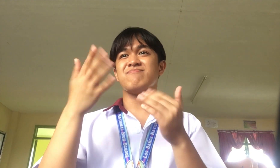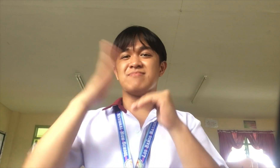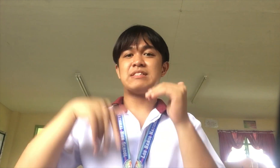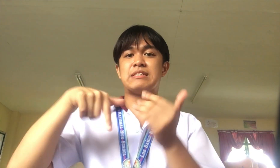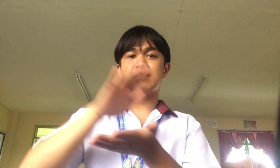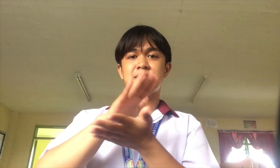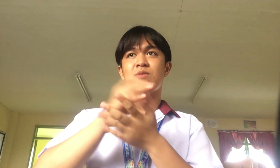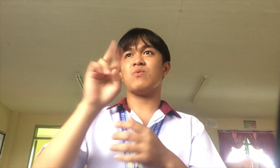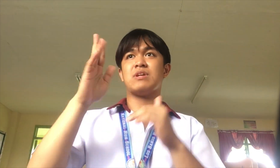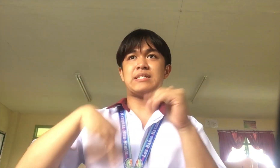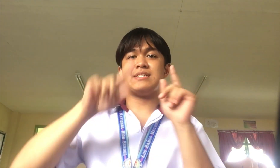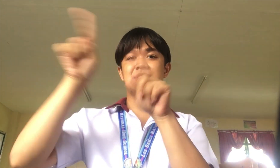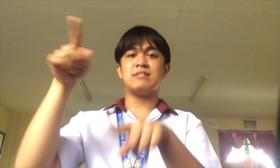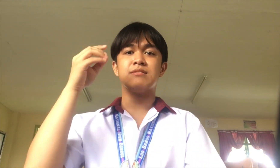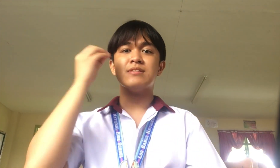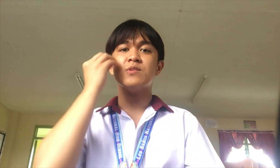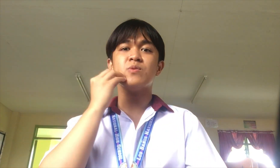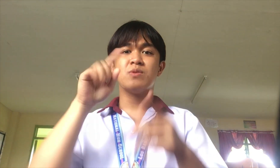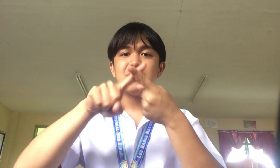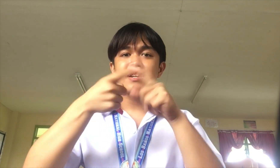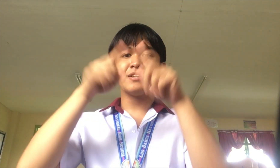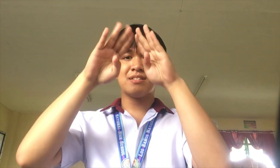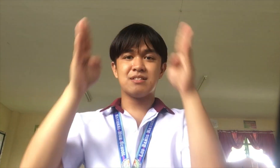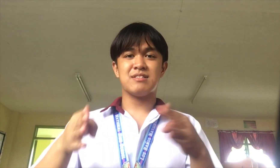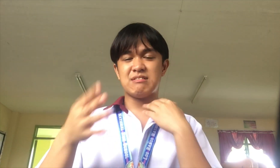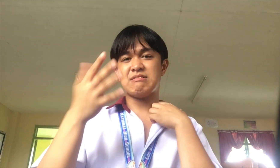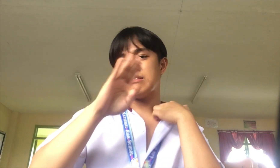as much than having a meeting in their friend's house or anywhere